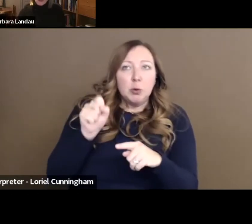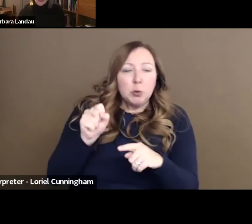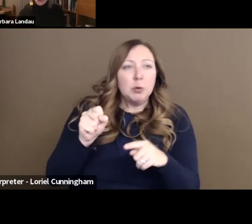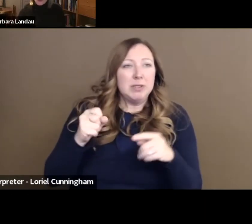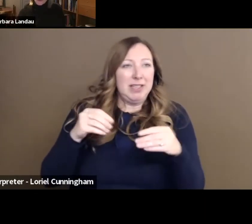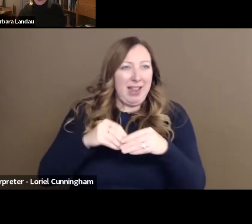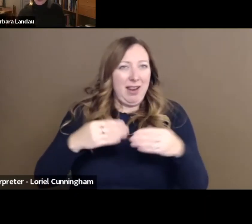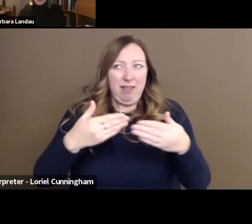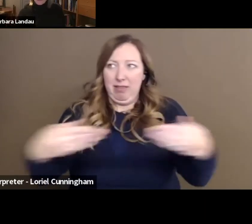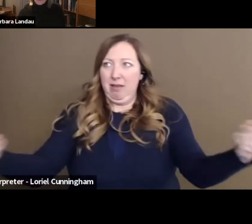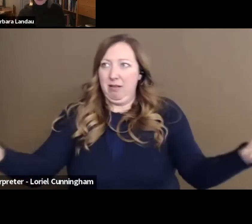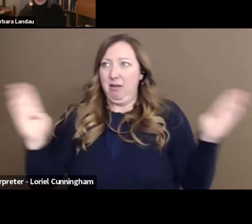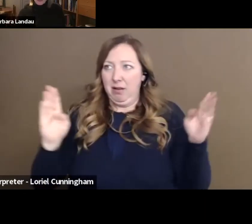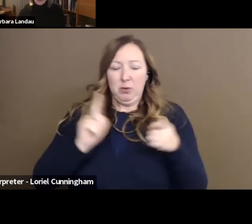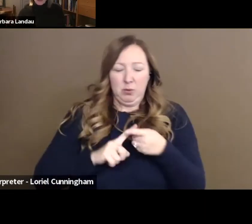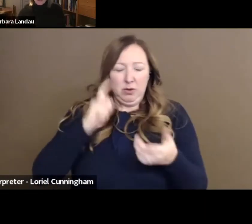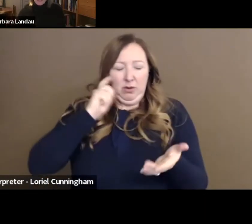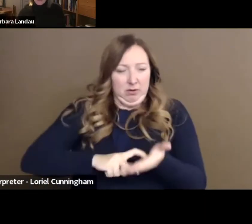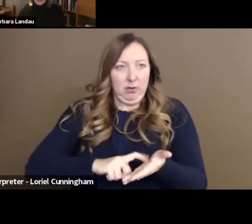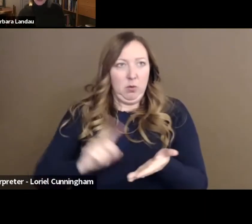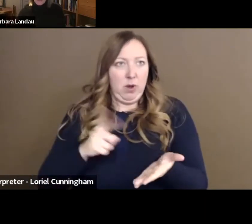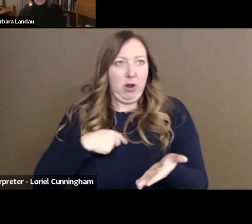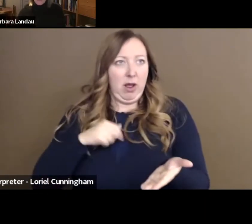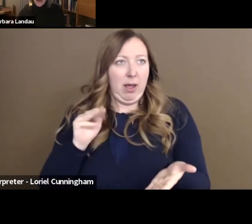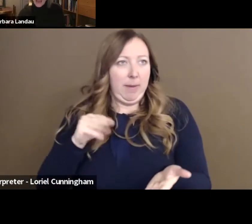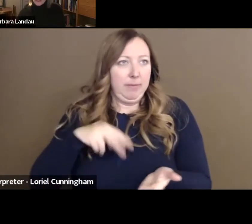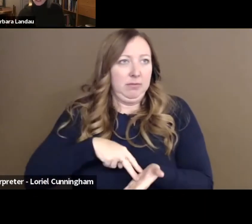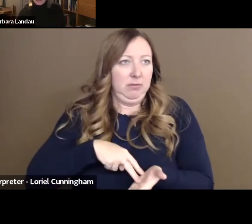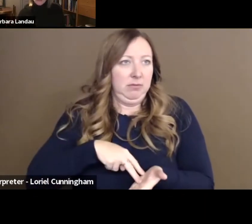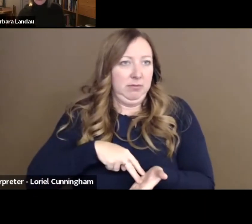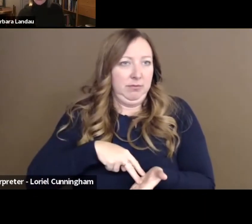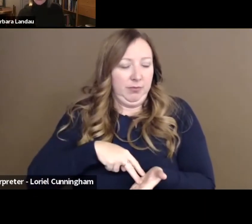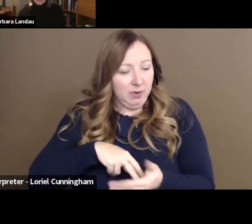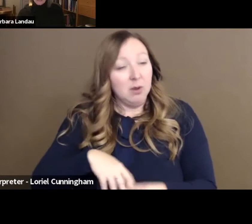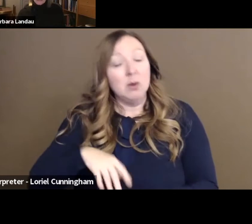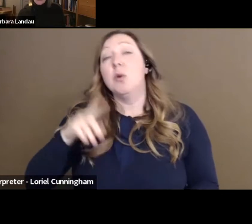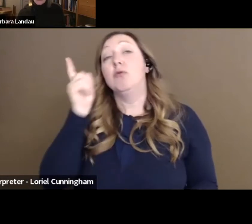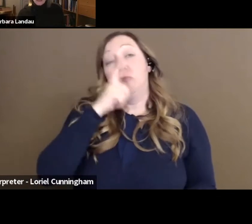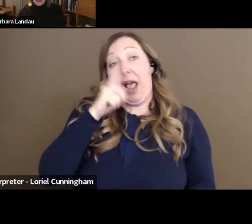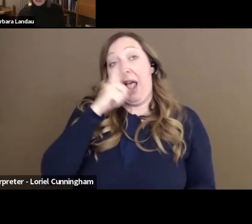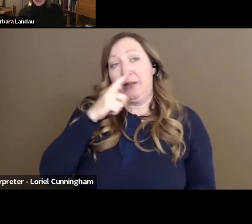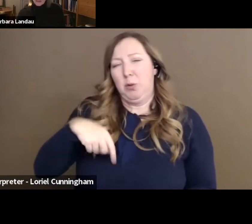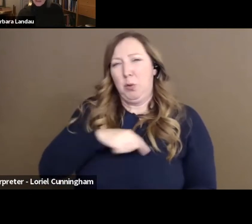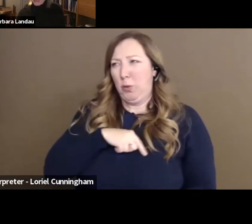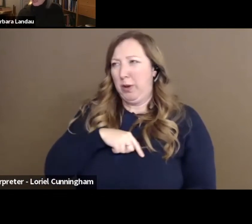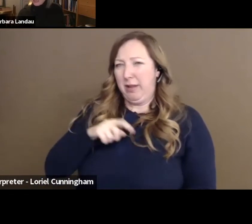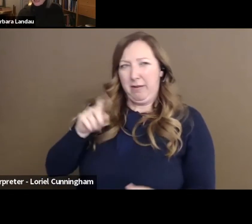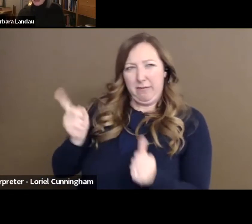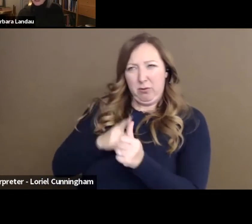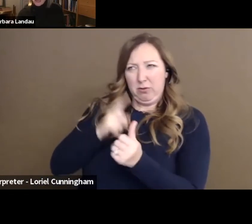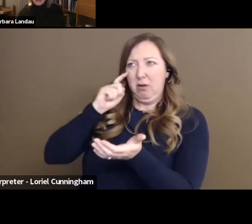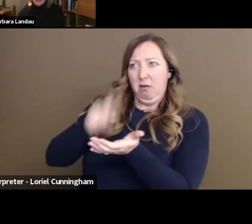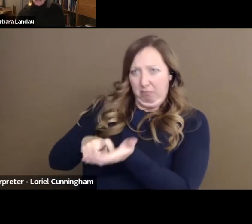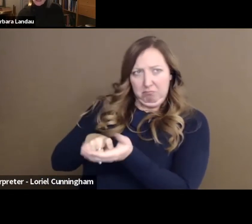this was first discovered uh with rats